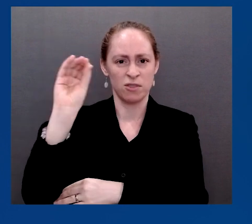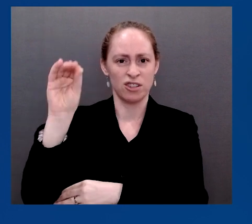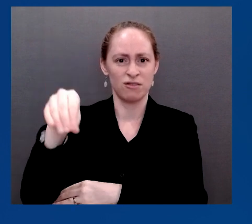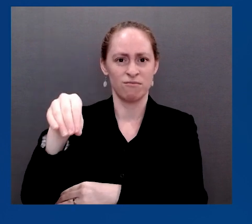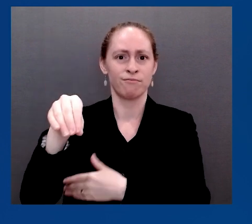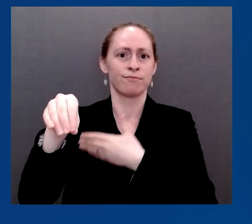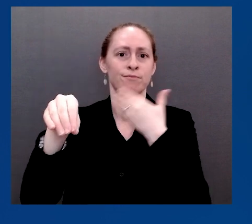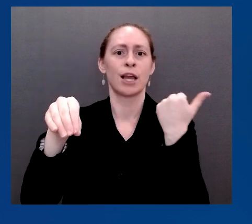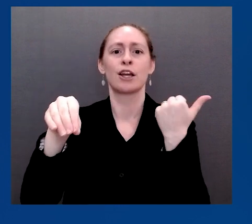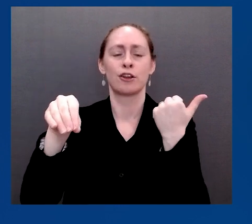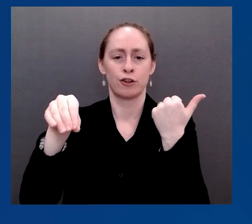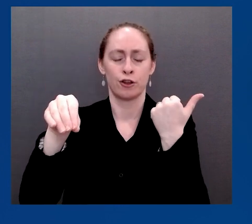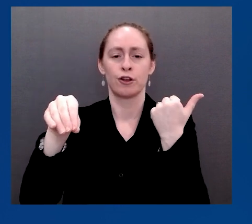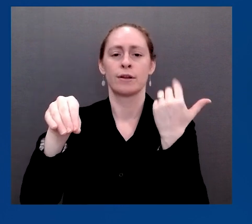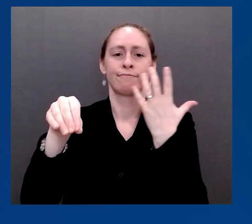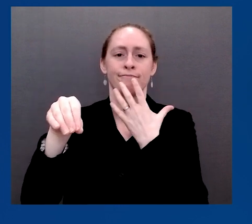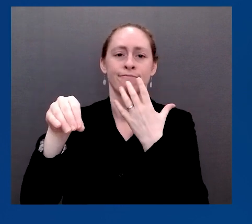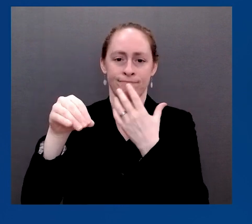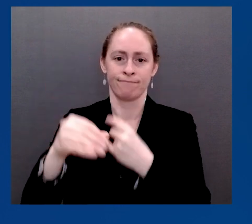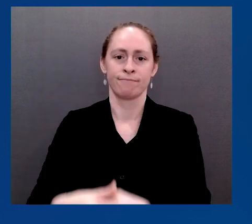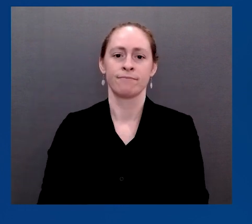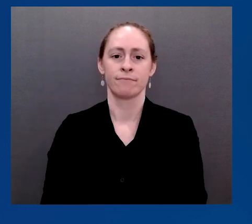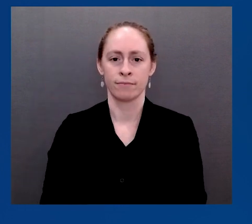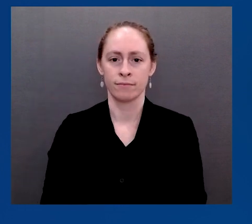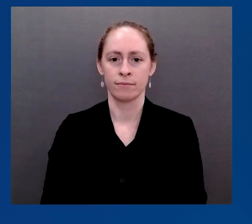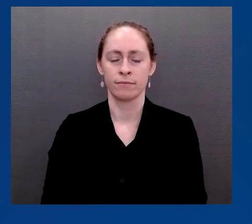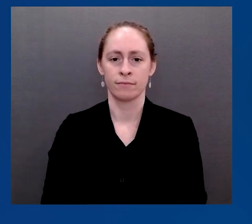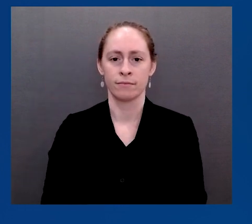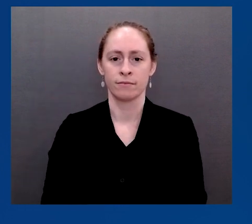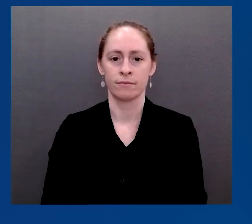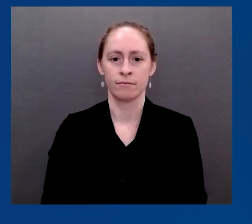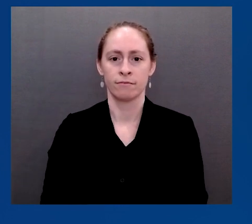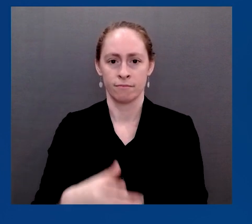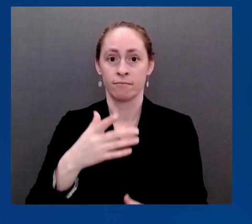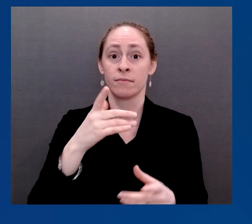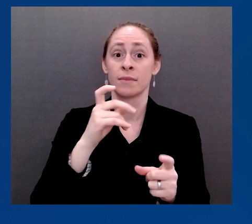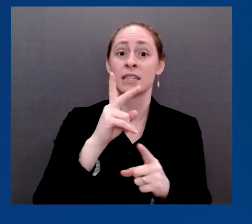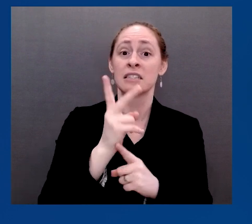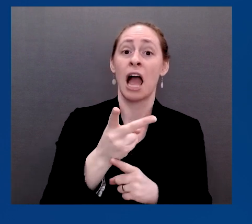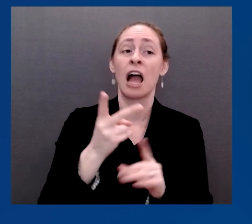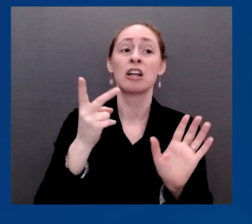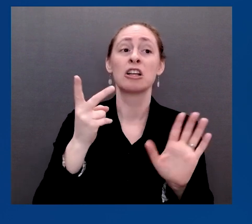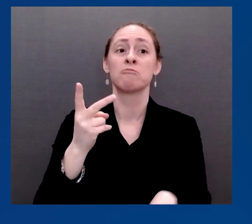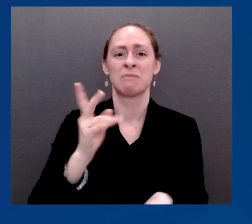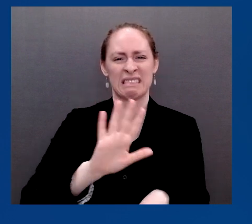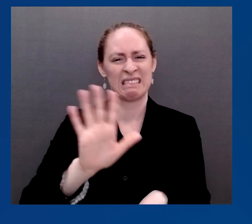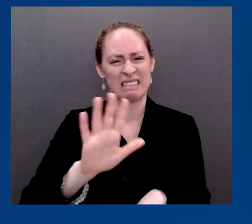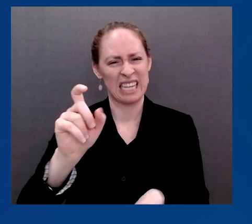Again, another example of the critical importance of boosting. Next slide. Here is another way of looking at it.